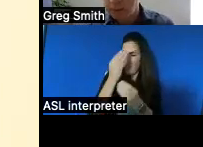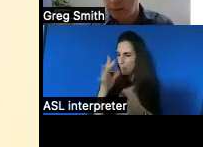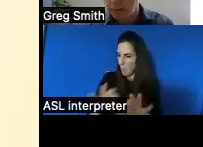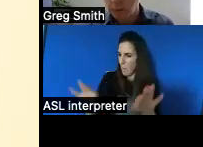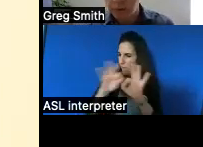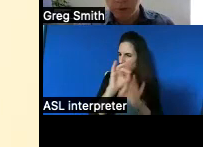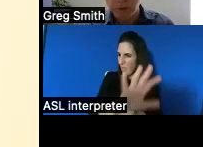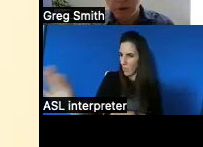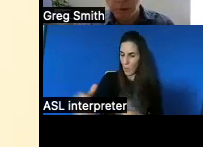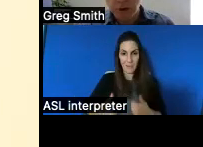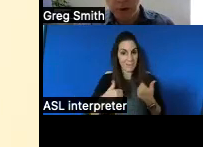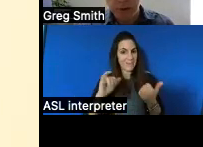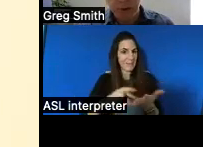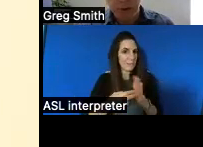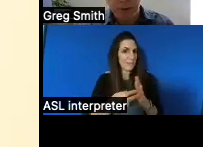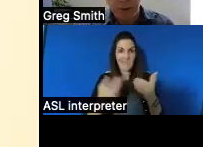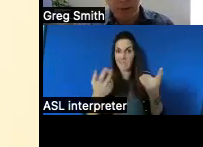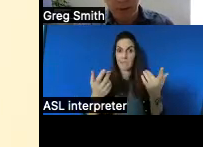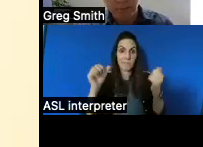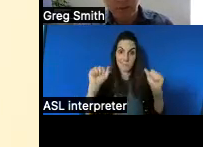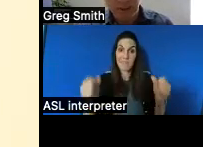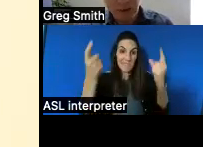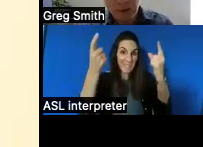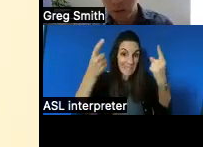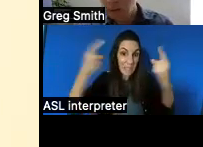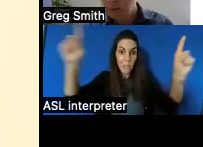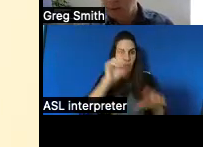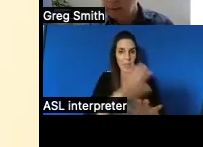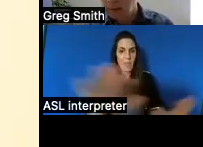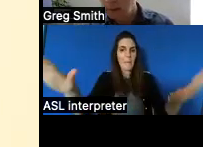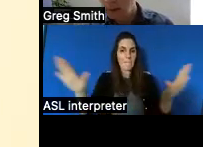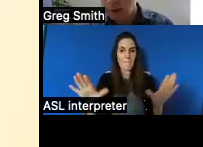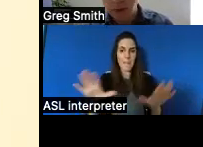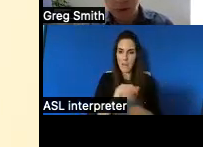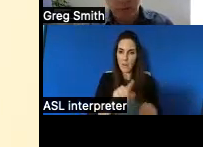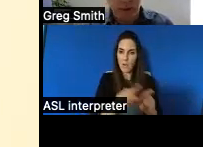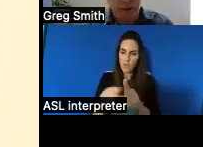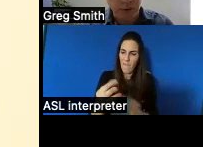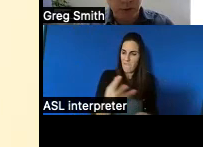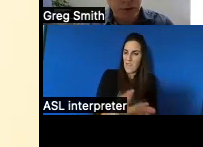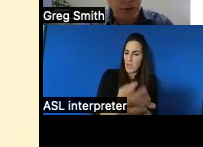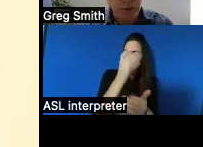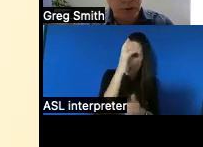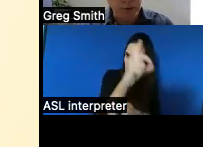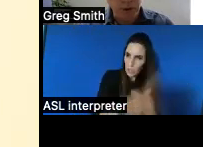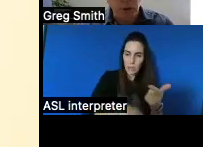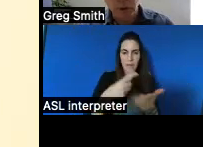that's a real win-win situation and U Financial uh education financial literacy is really a core